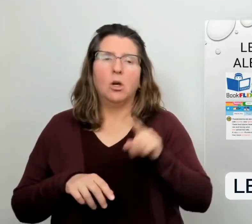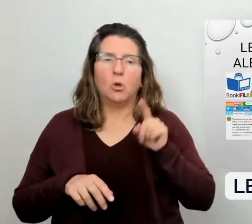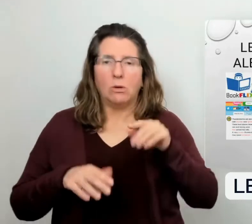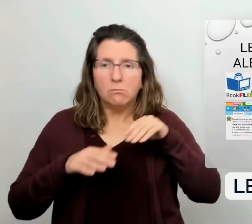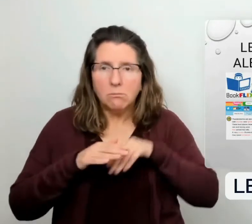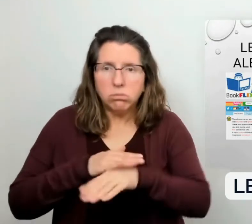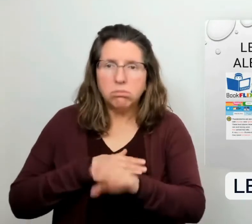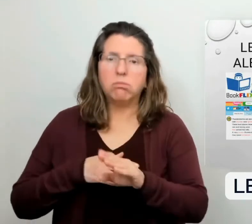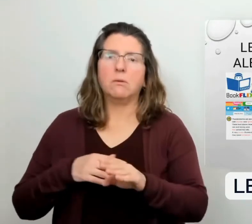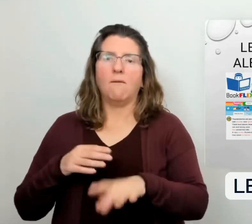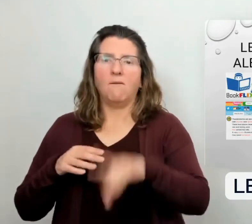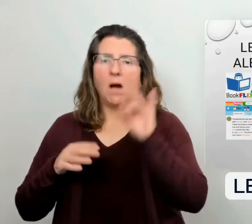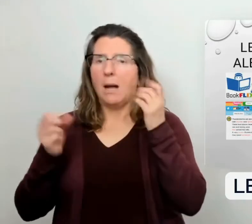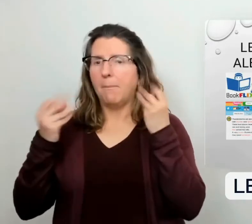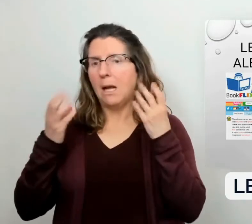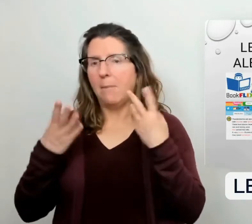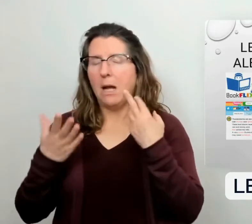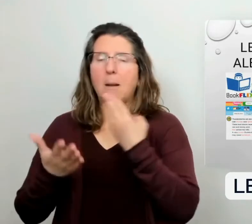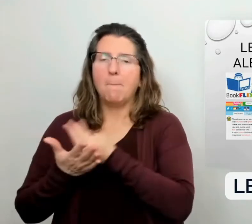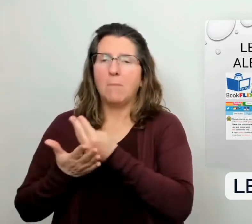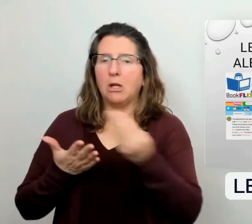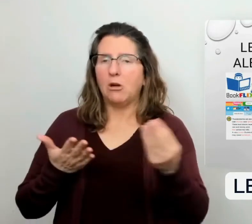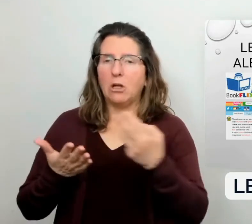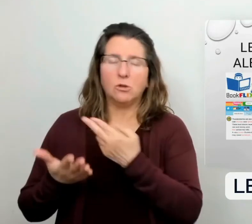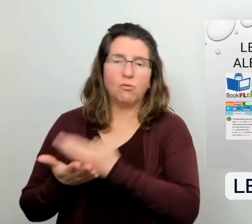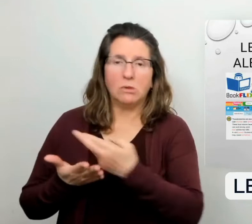You'll find many amazing materials and resources there.